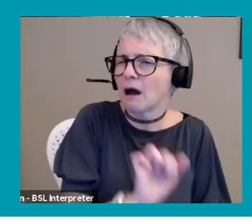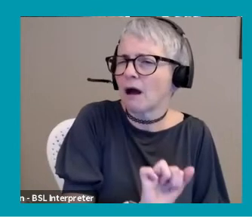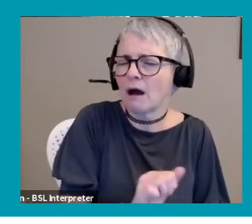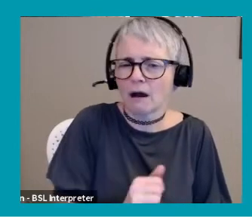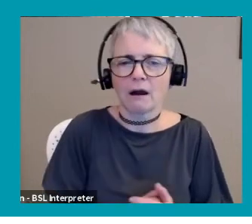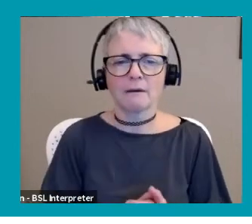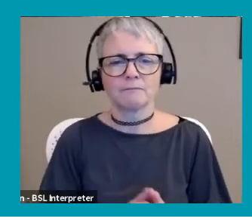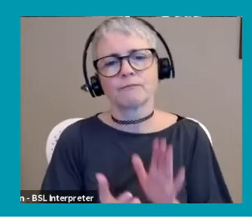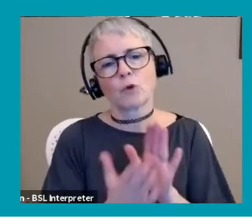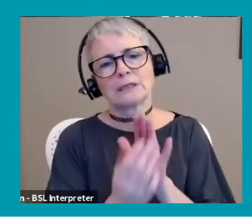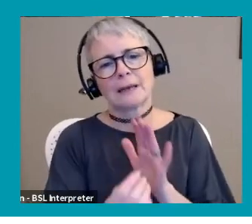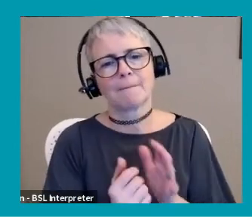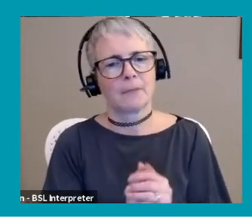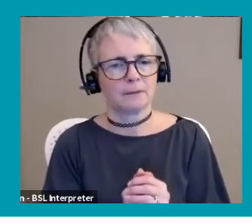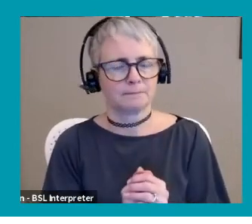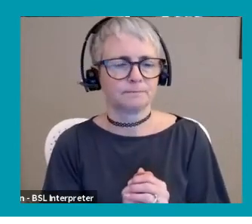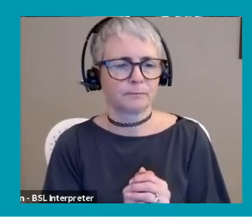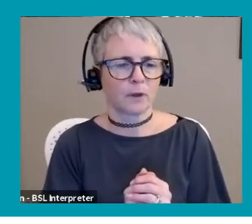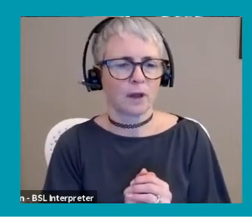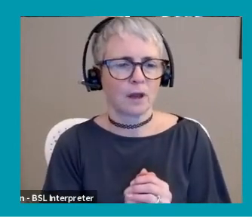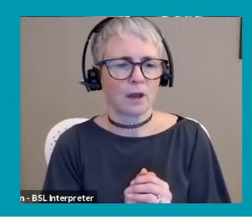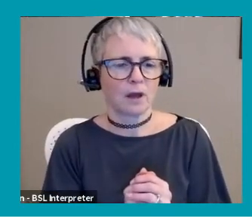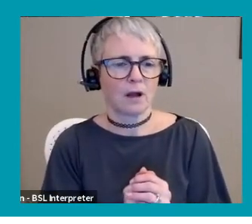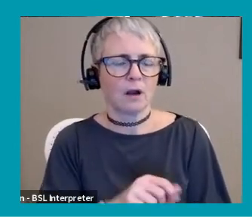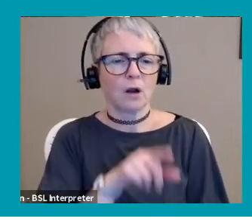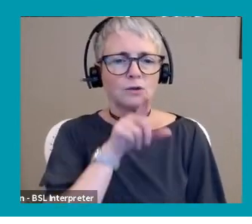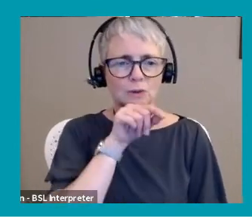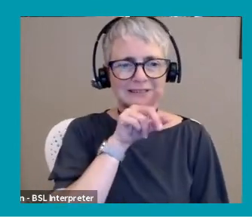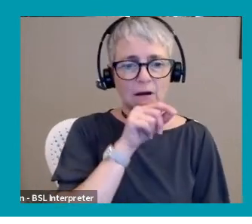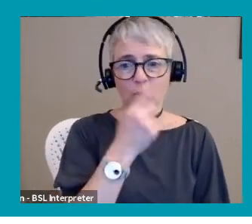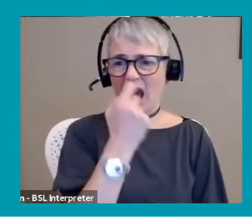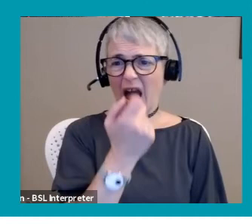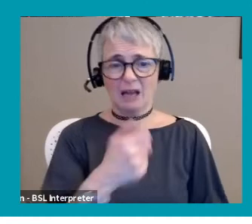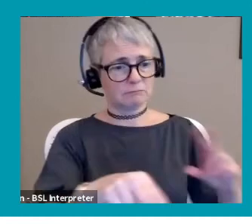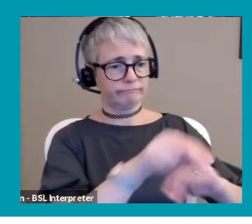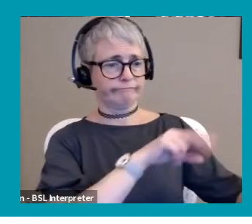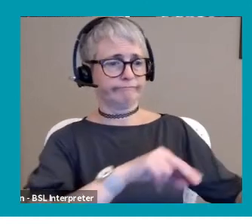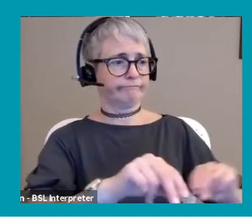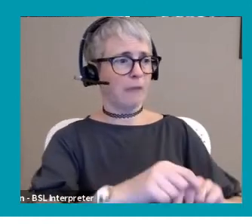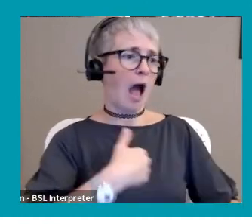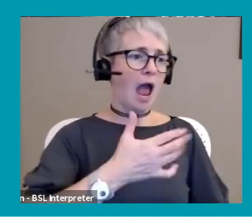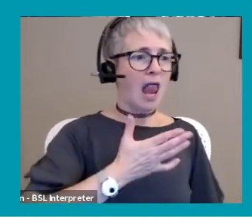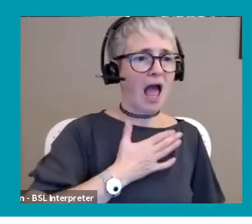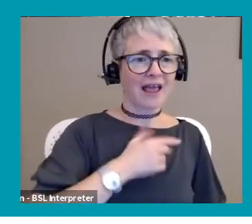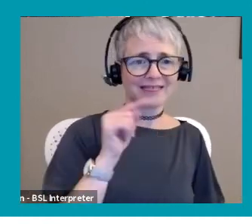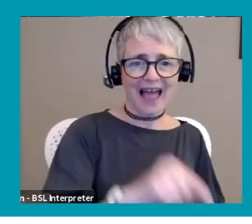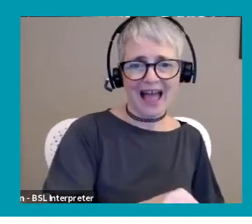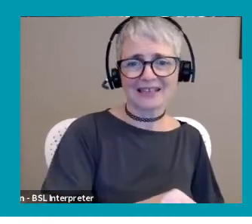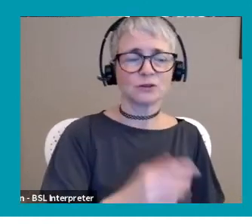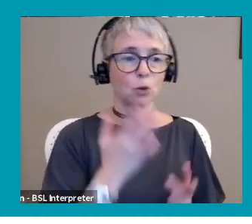For example, you can use Twitter to discuss your interests through likes and retweets and sharing.